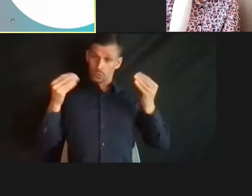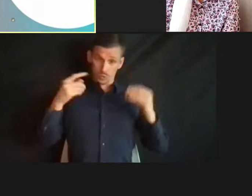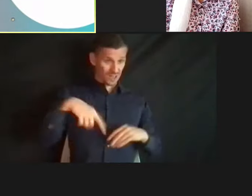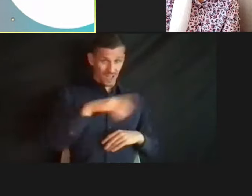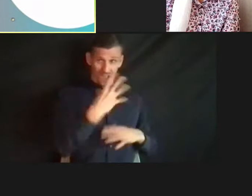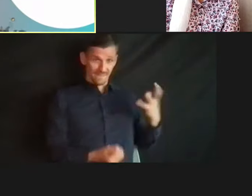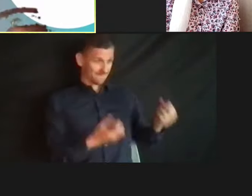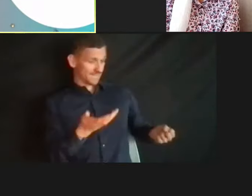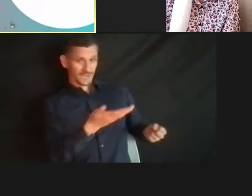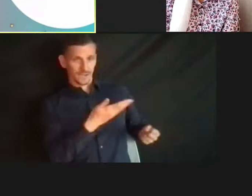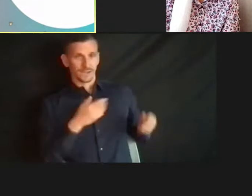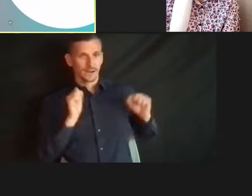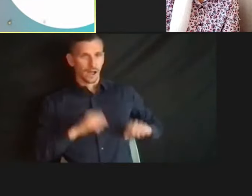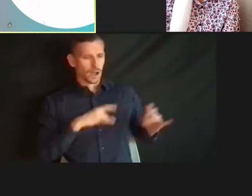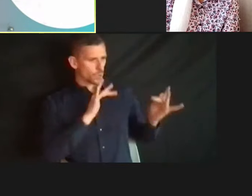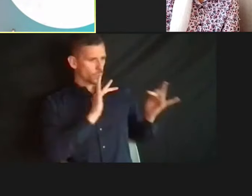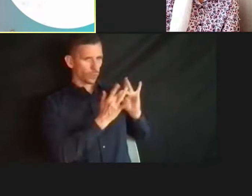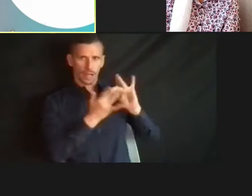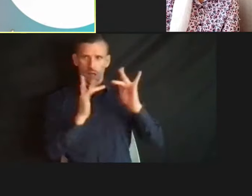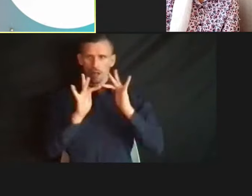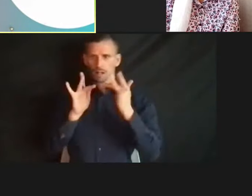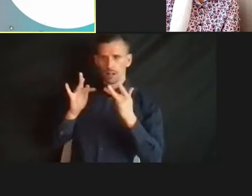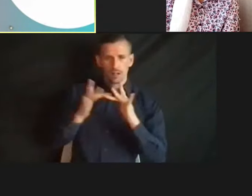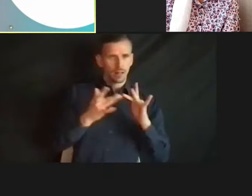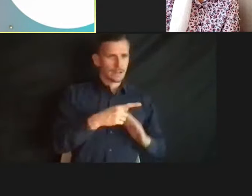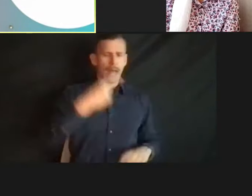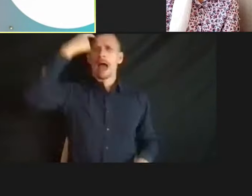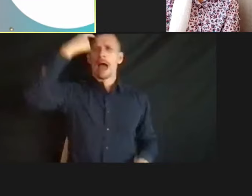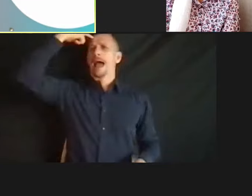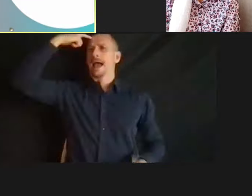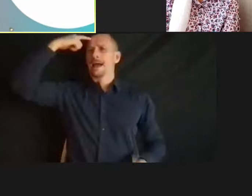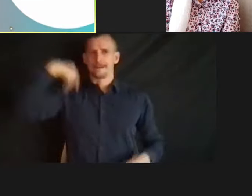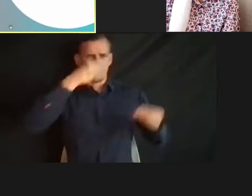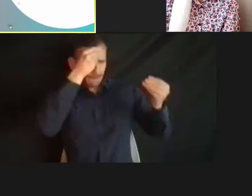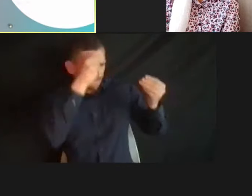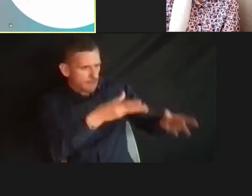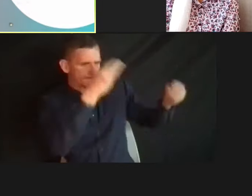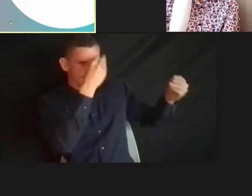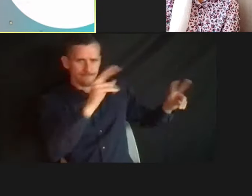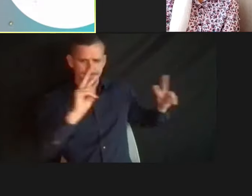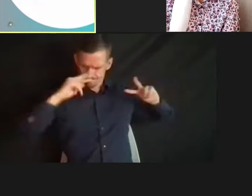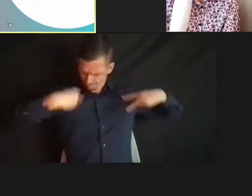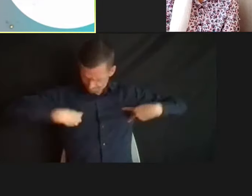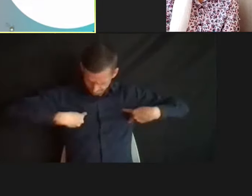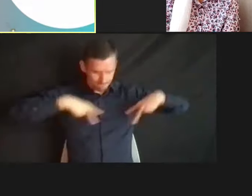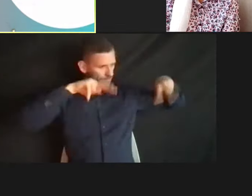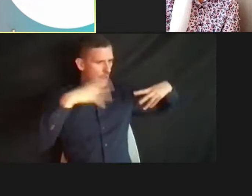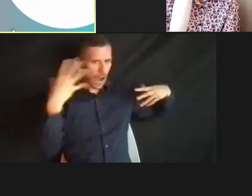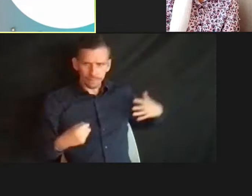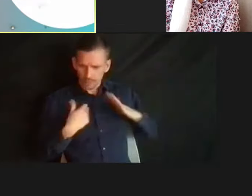to remind themselves about the skills they have got to sustain, maybe to produce productive types